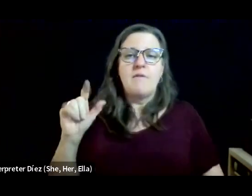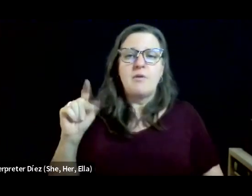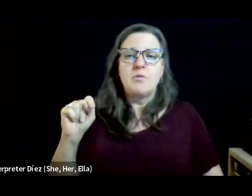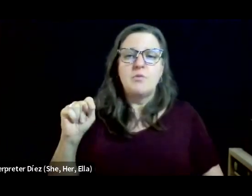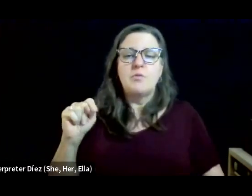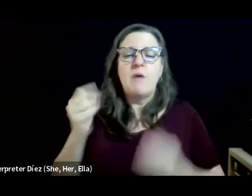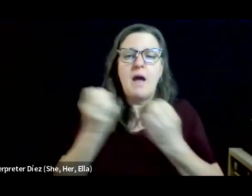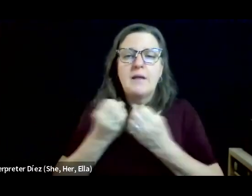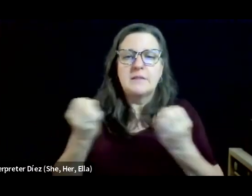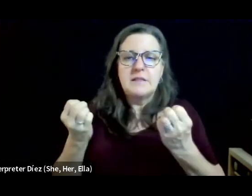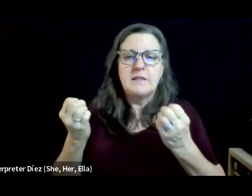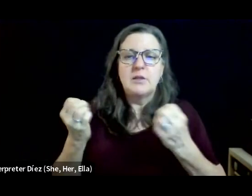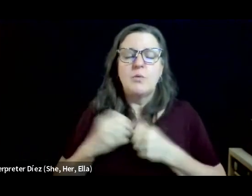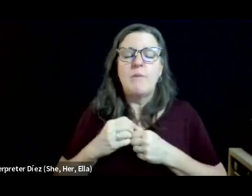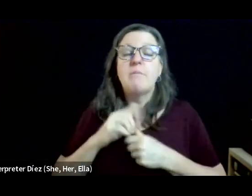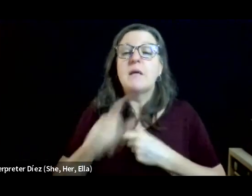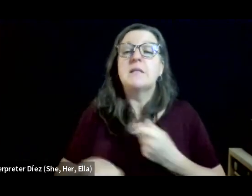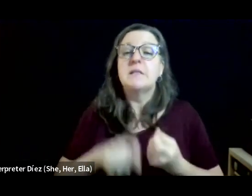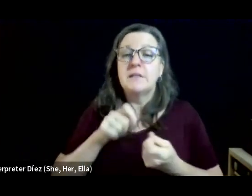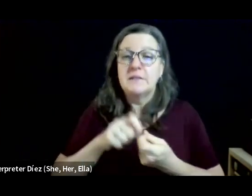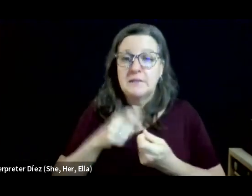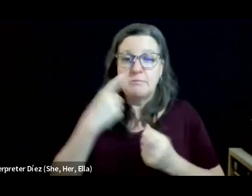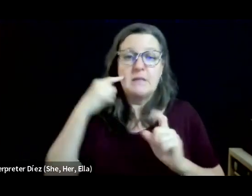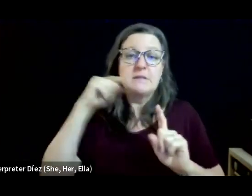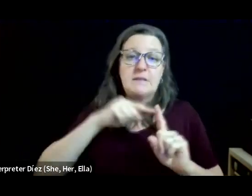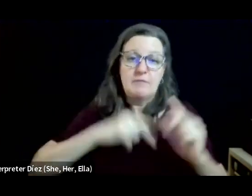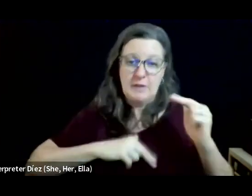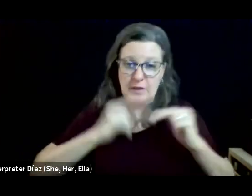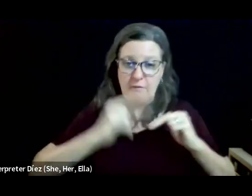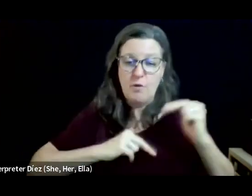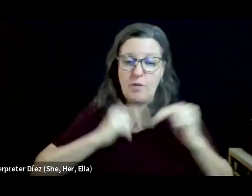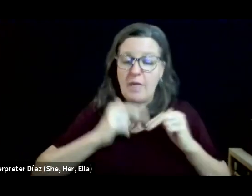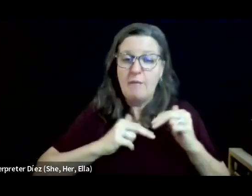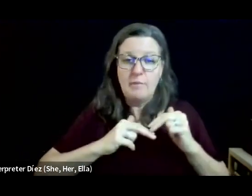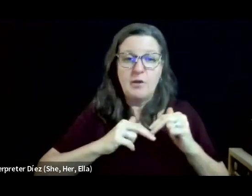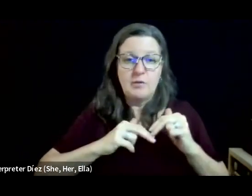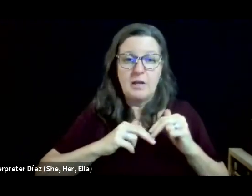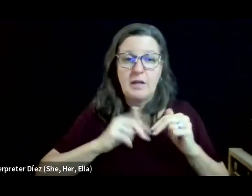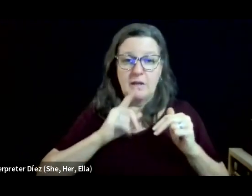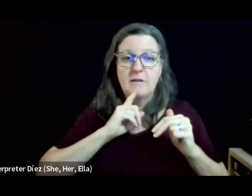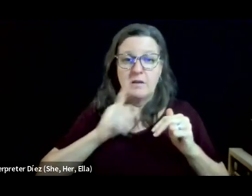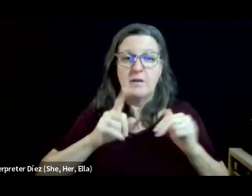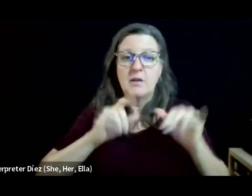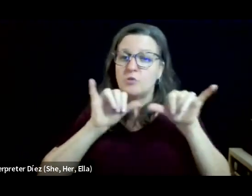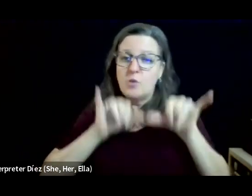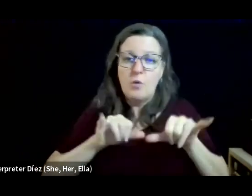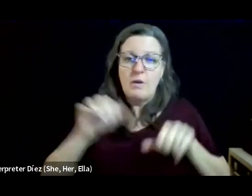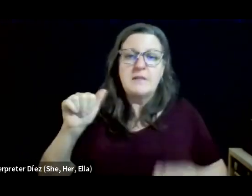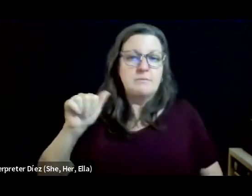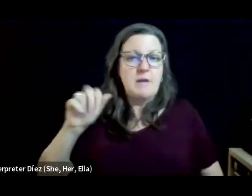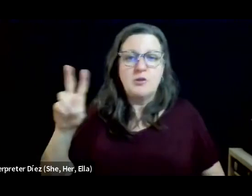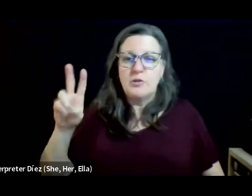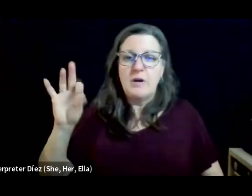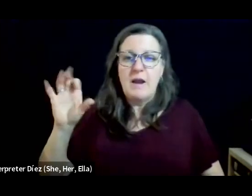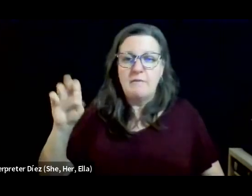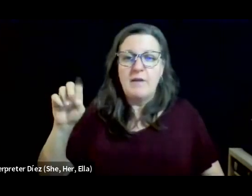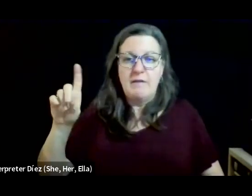specifically for that building. So it is purely paid out of Measure AV funds. But you use the COVID funds?